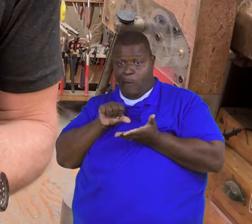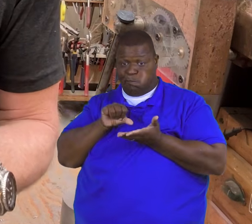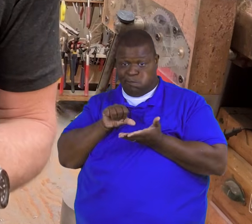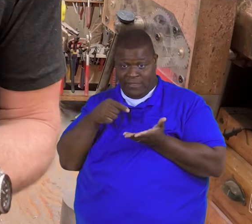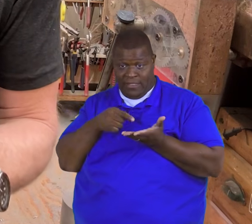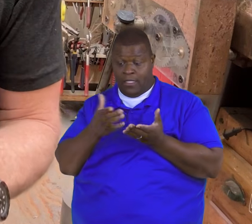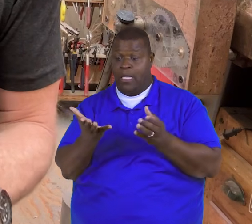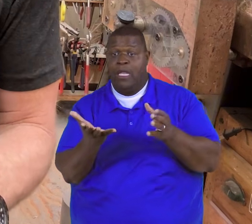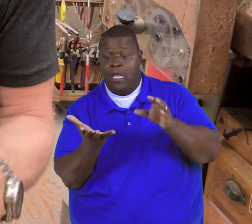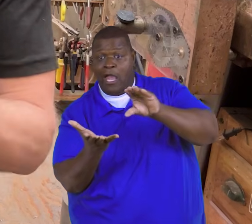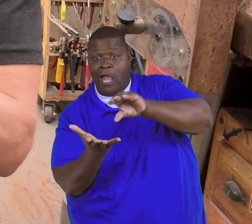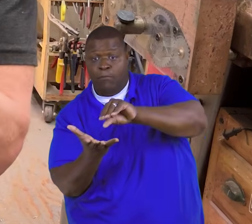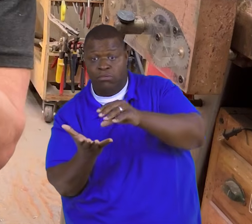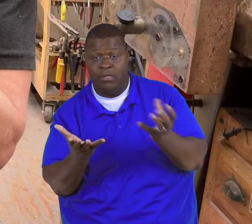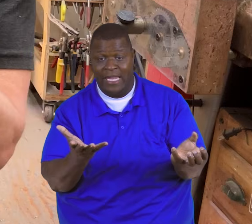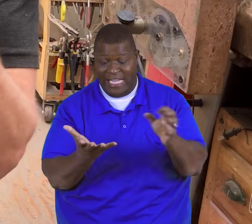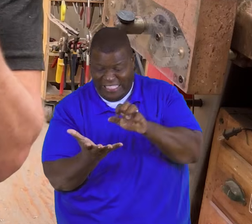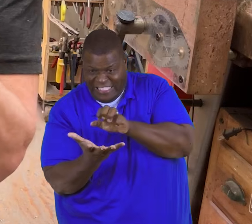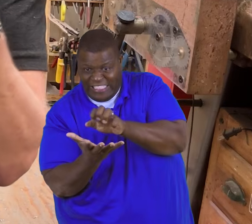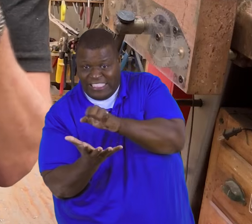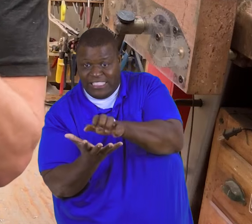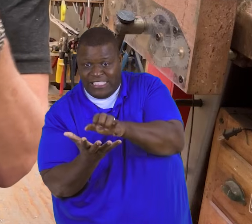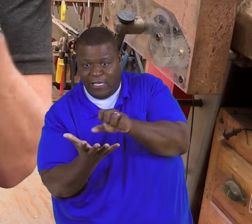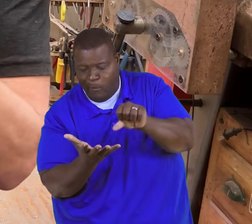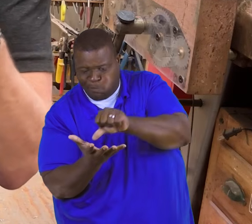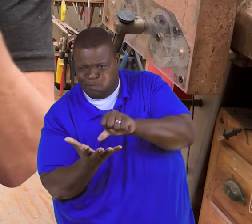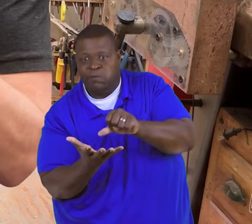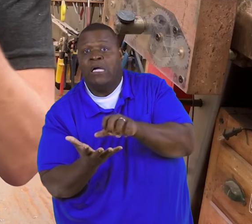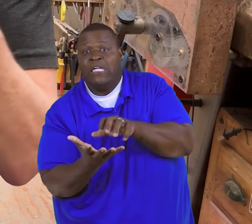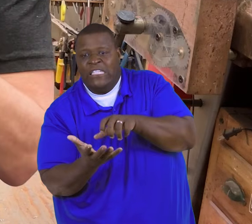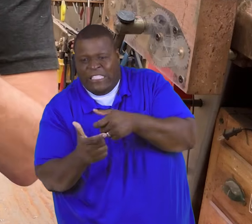is it is going in there and it's acting as a smoother,